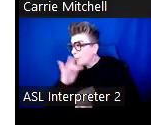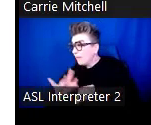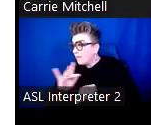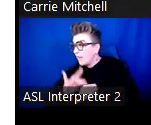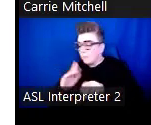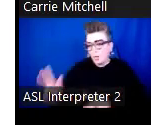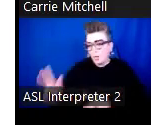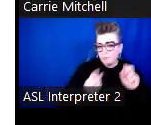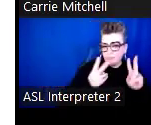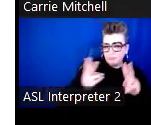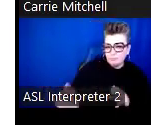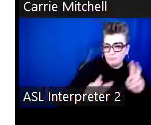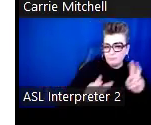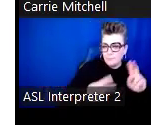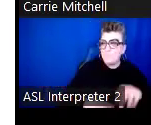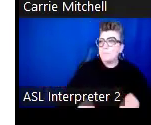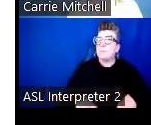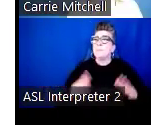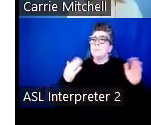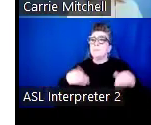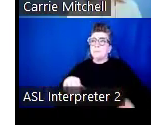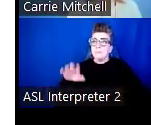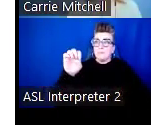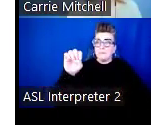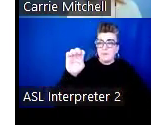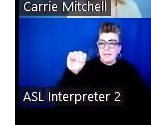There is an email box sharing@nih.gov.